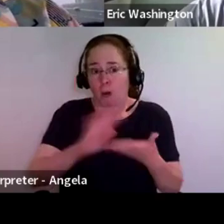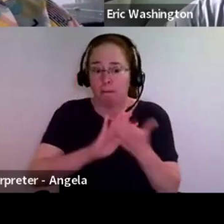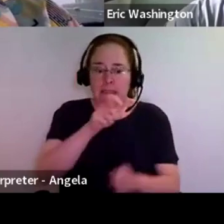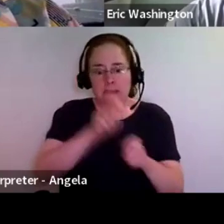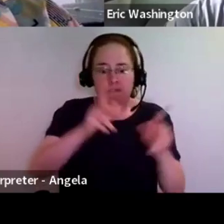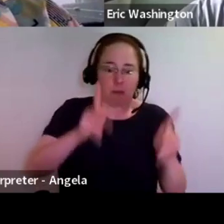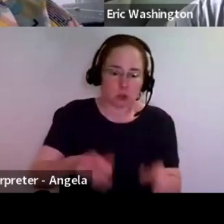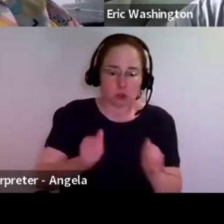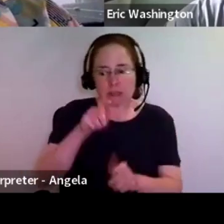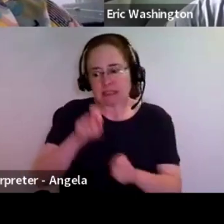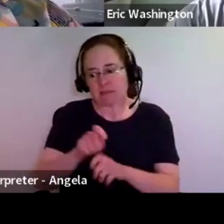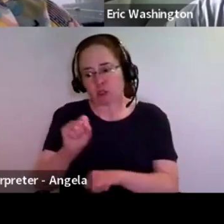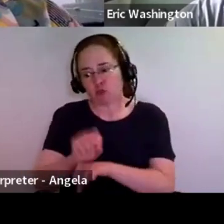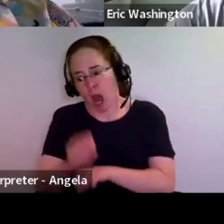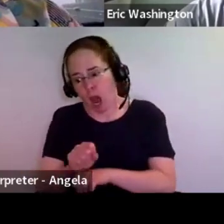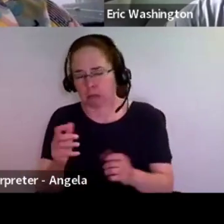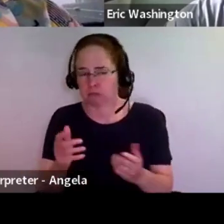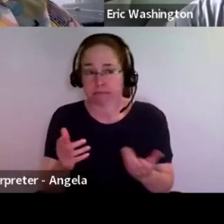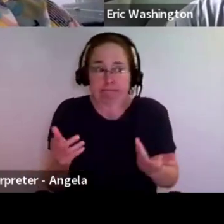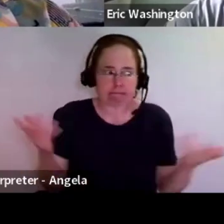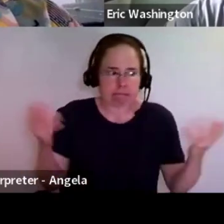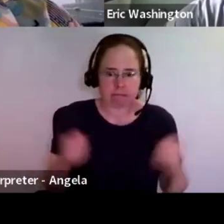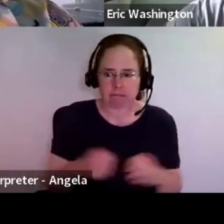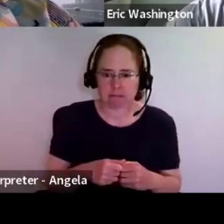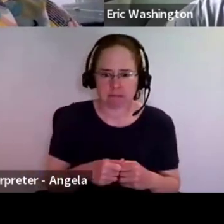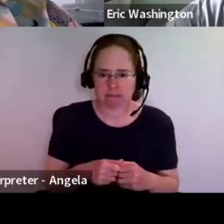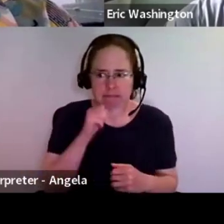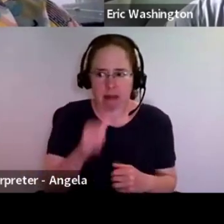a specific job. And it was more like, Okay, well, I have a job.